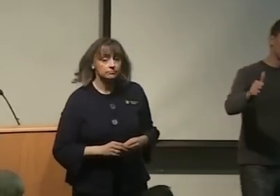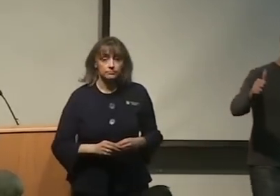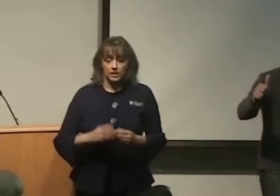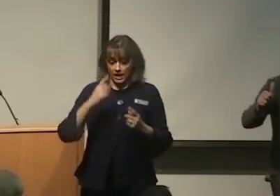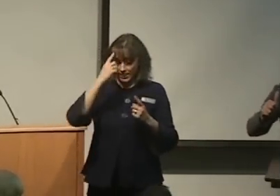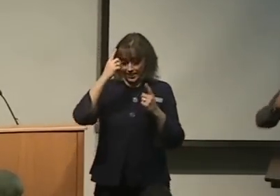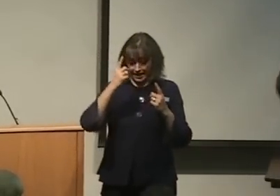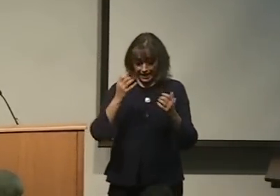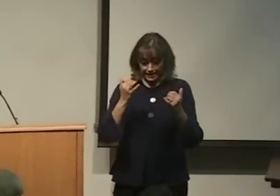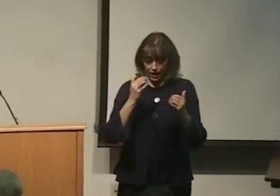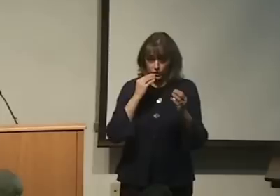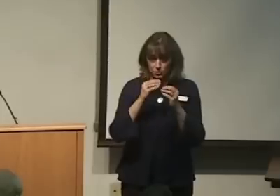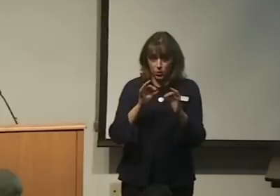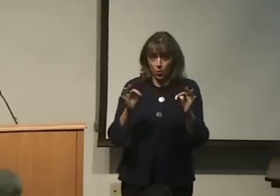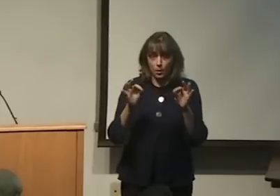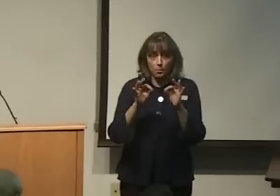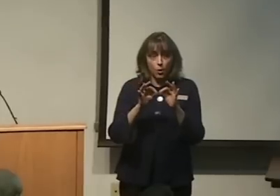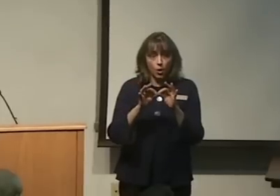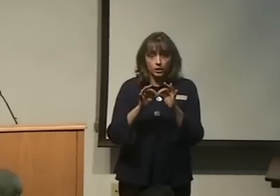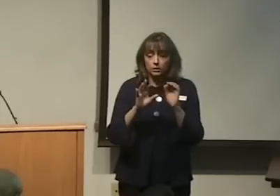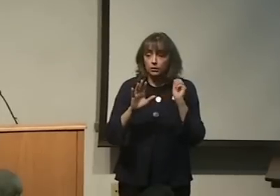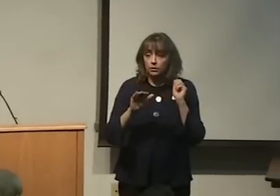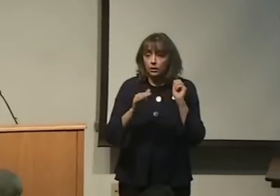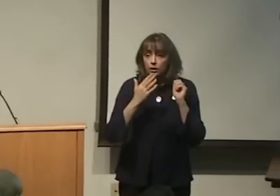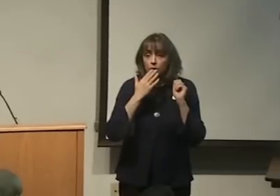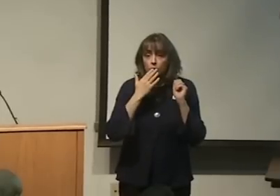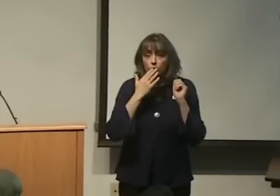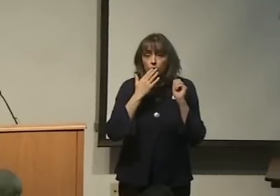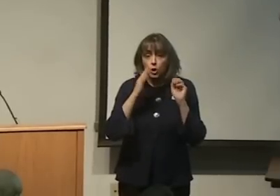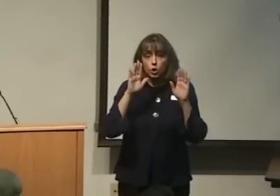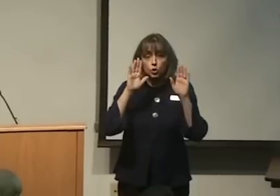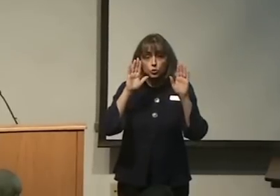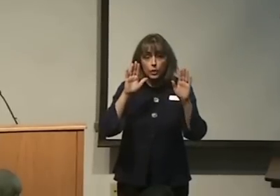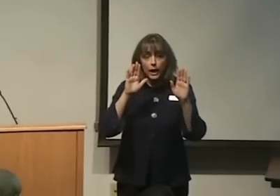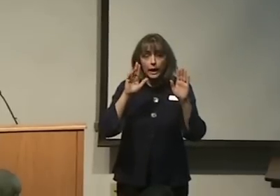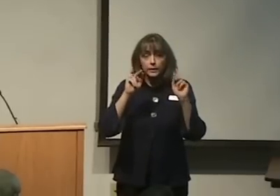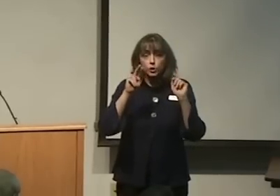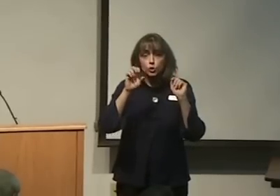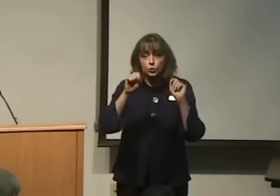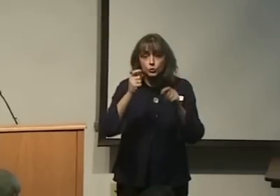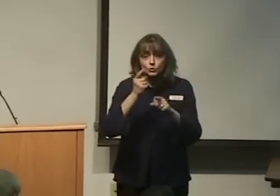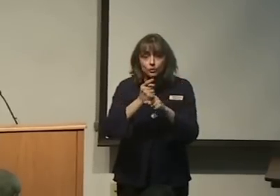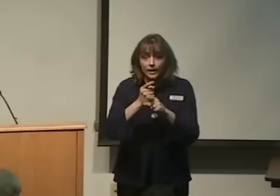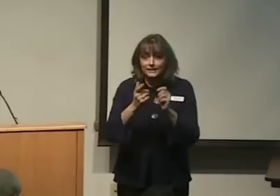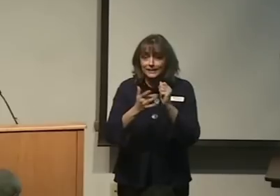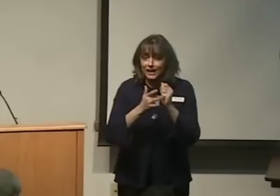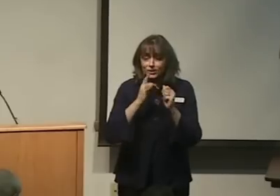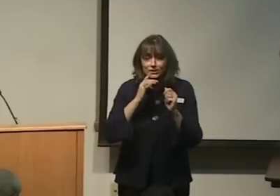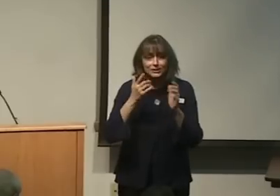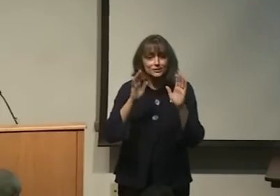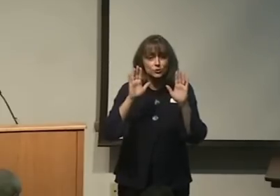This is great news, right? Technology is great for content. Wikipedia has lots of content.